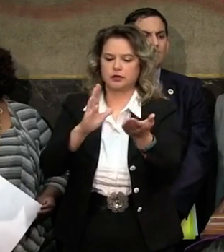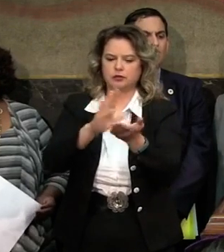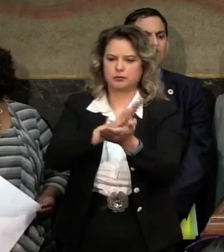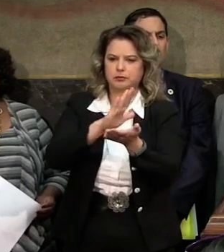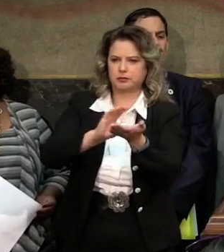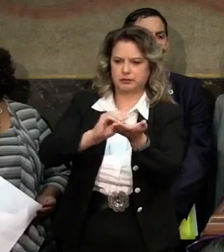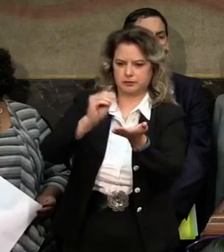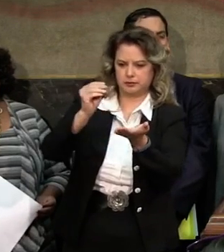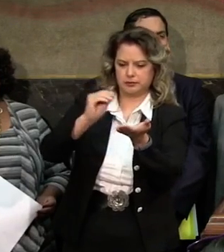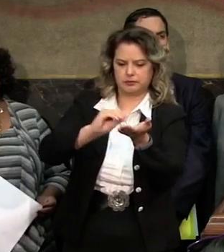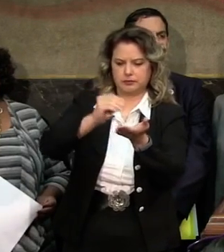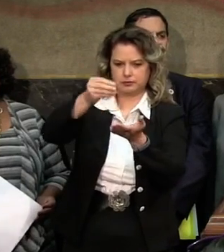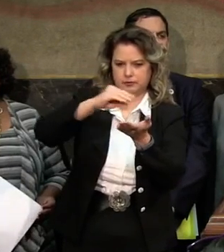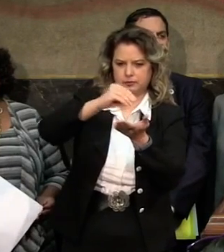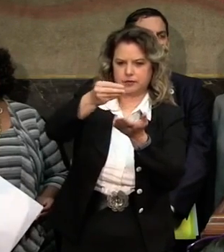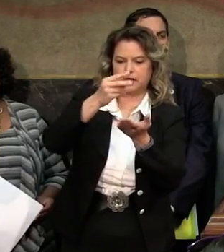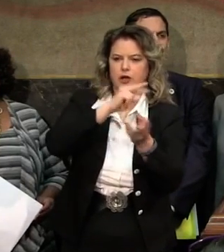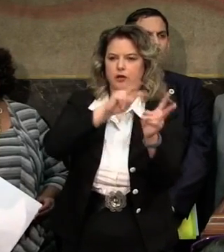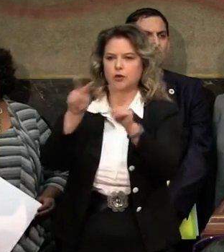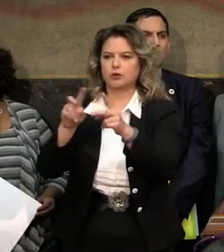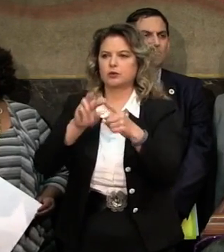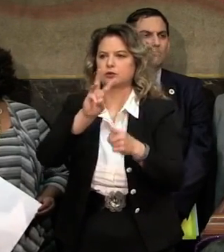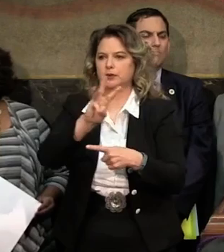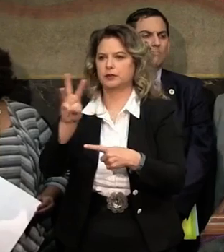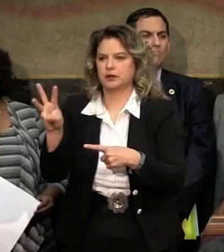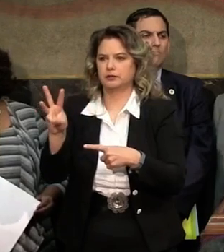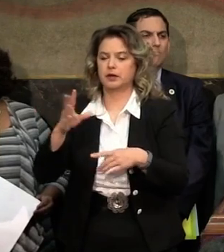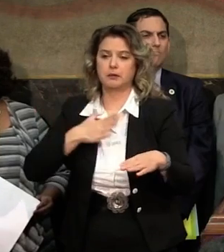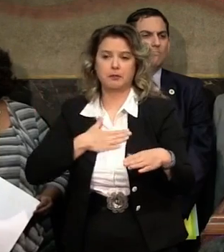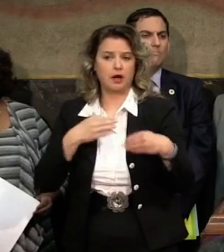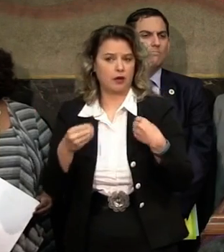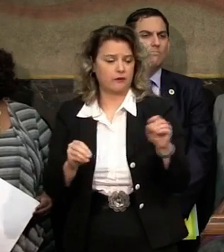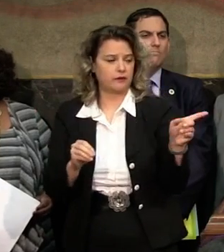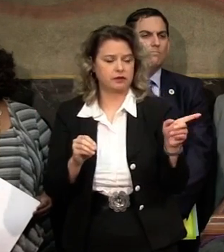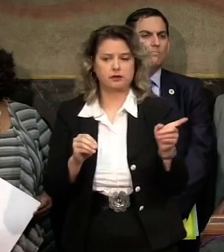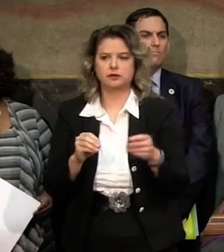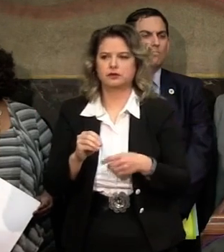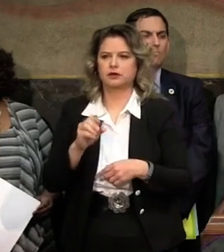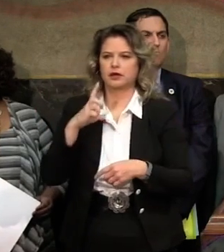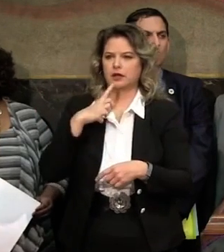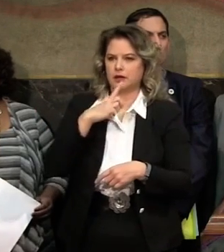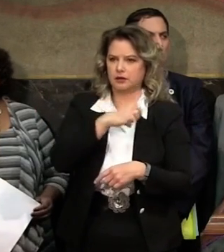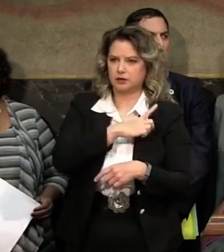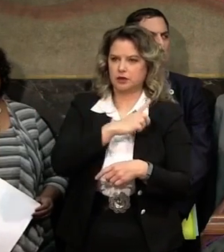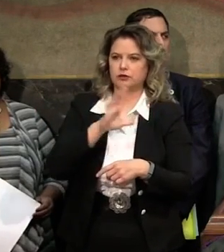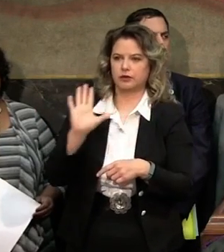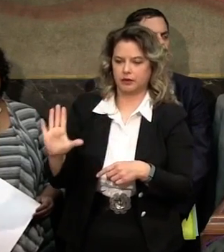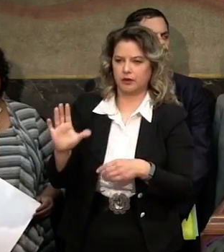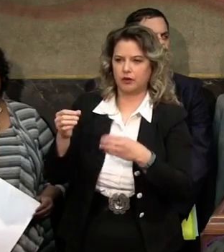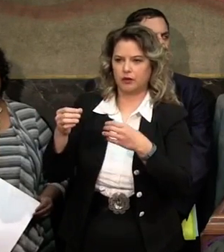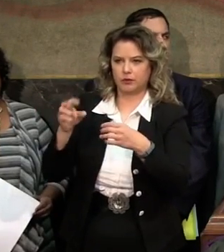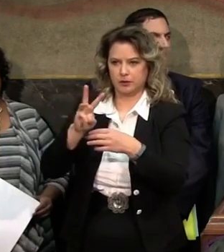go to the website my office the legislators website and to the Supreme